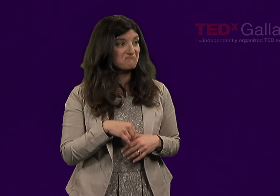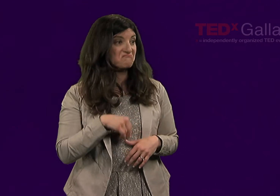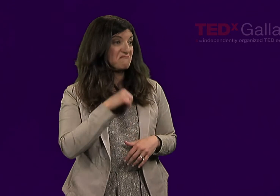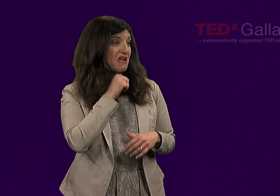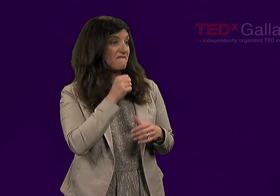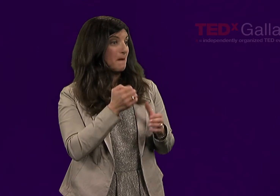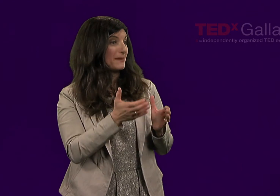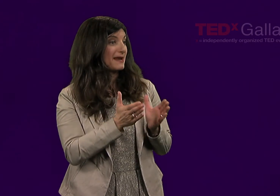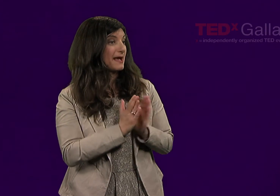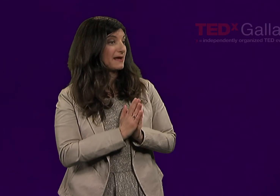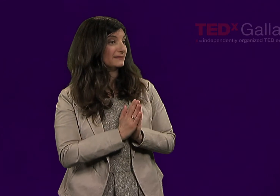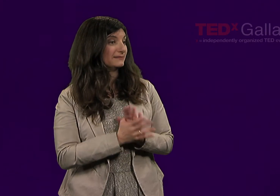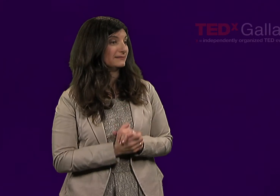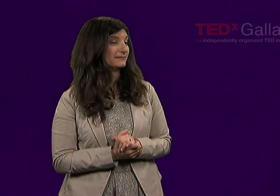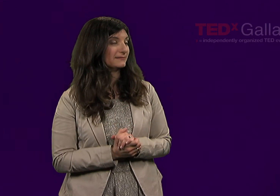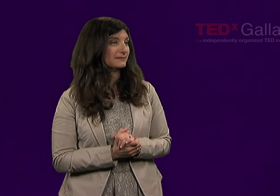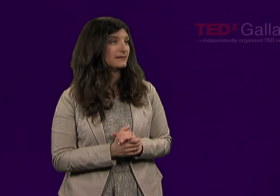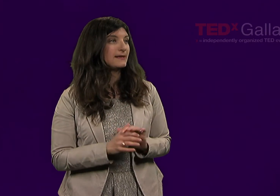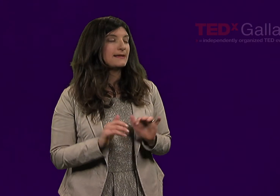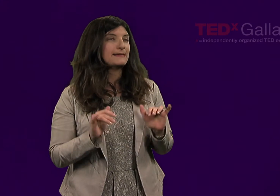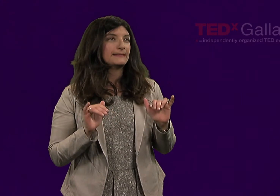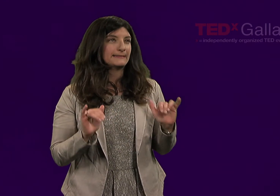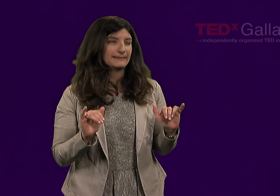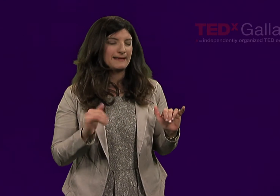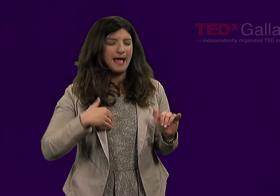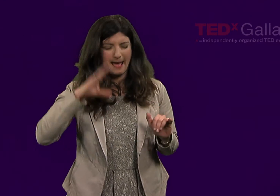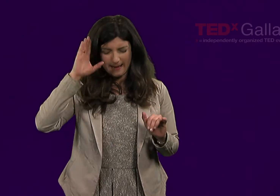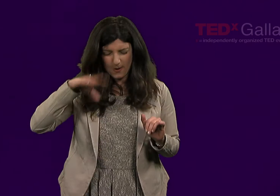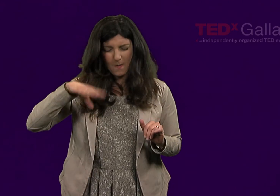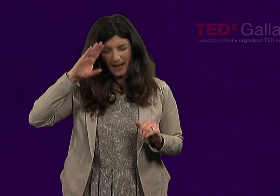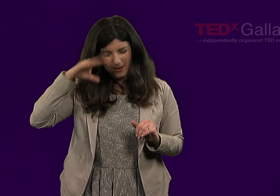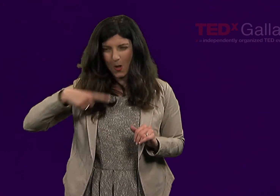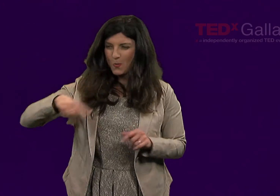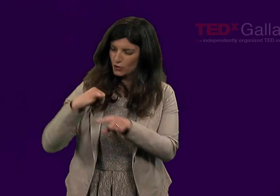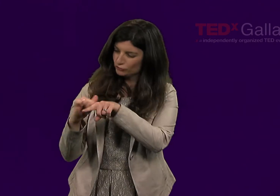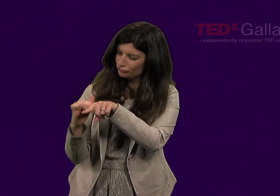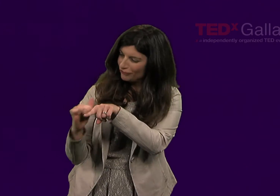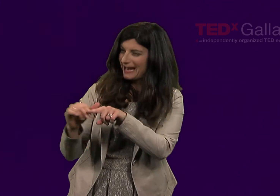A third reason that people commonly give for not giving money is because they haven't been asked.